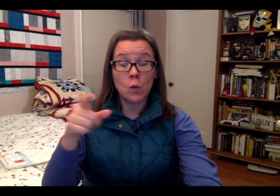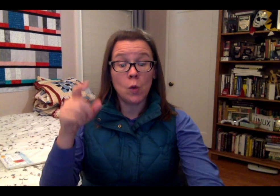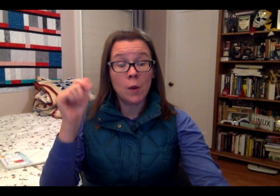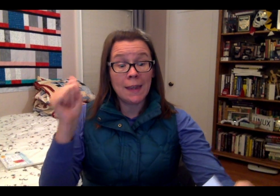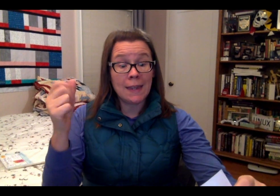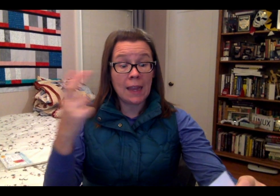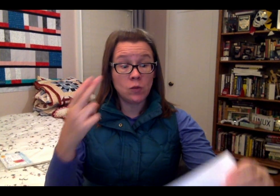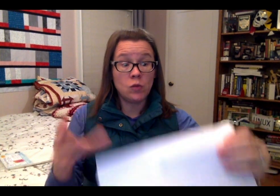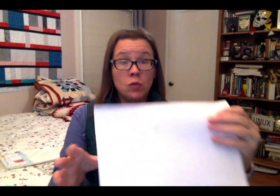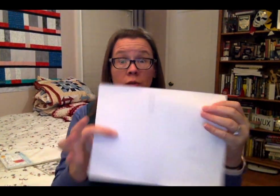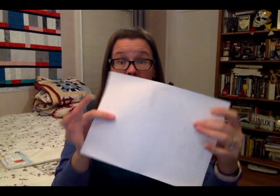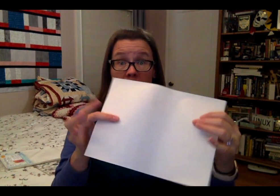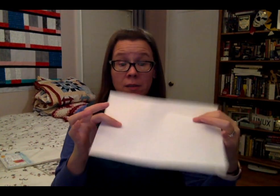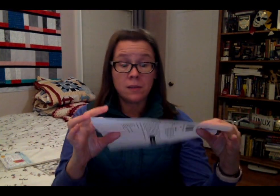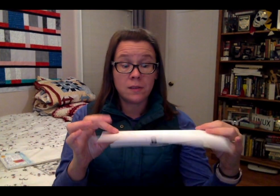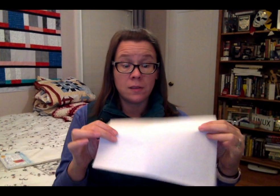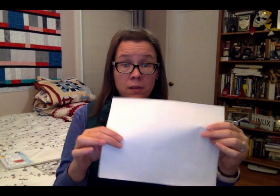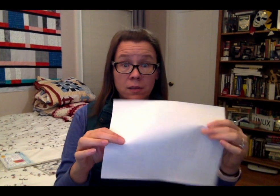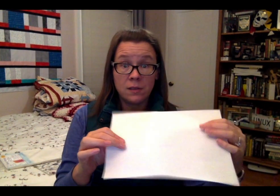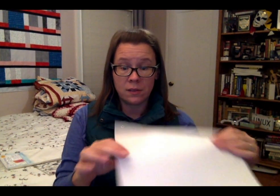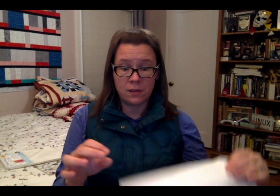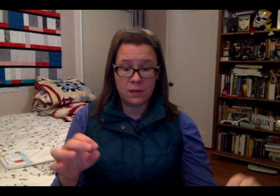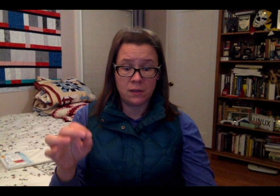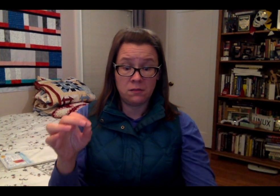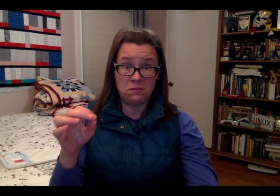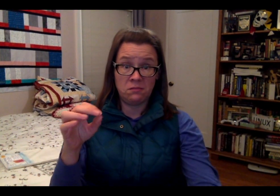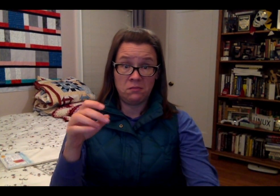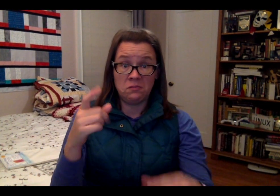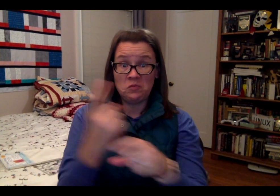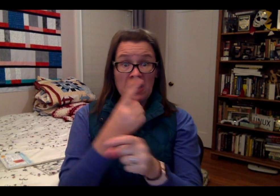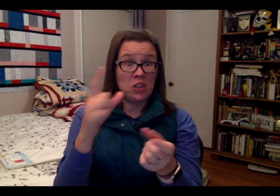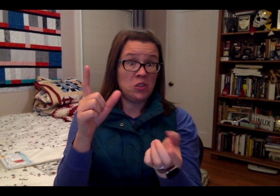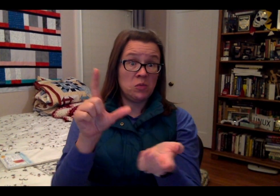But you can still use it, and you'll be fine.